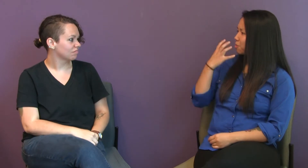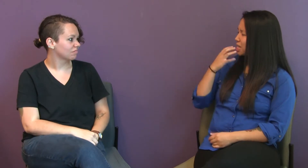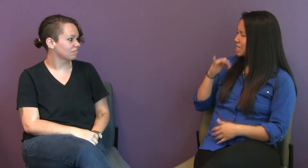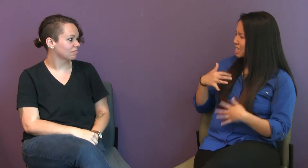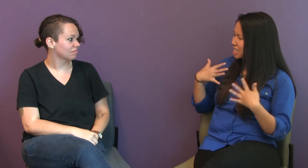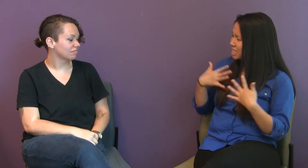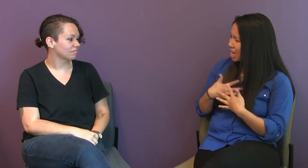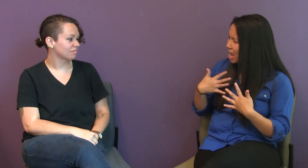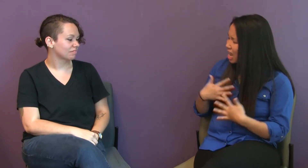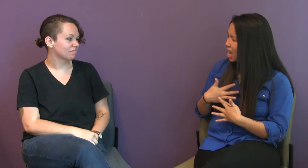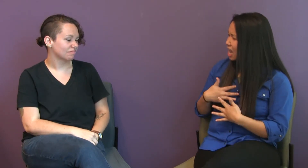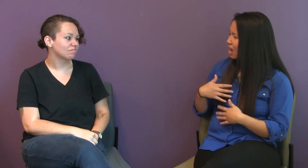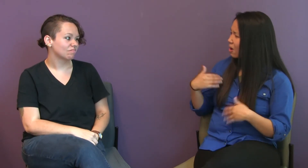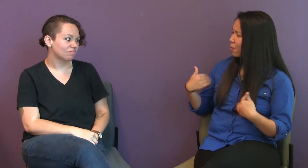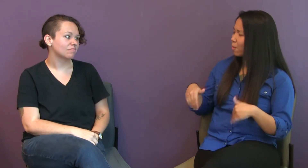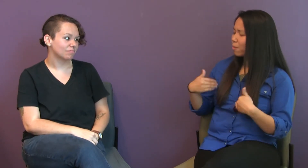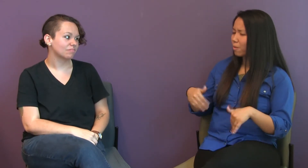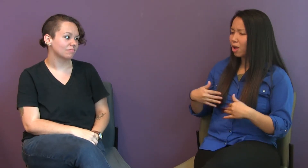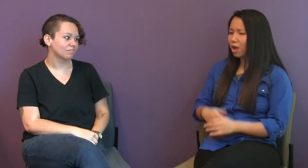Whoa! That can be scary.